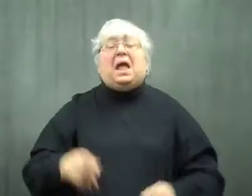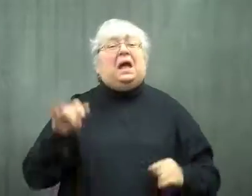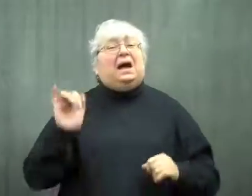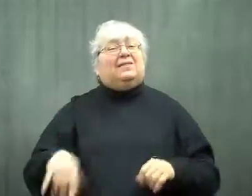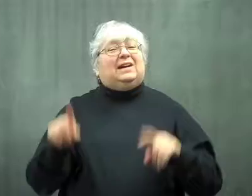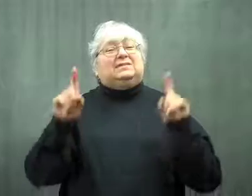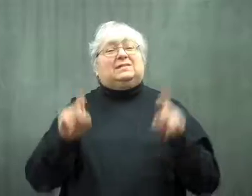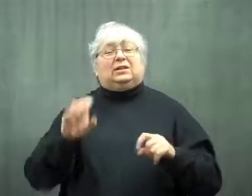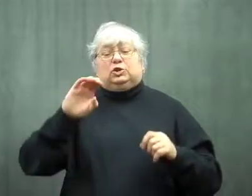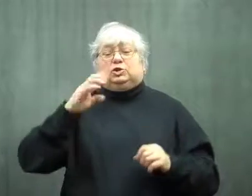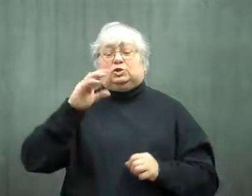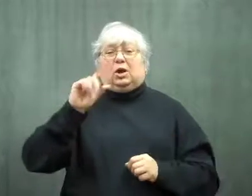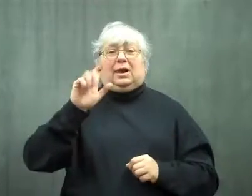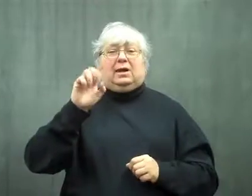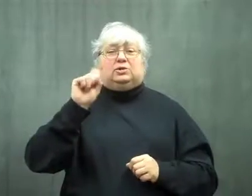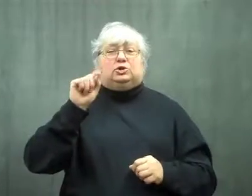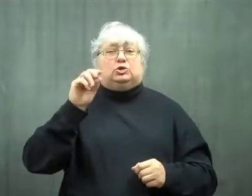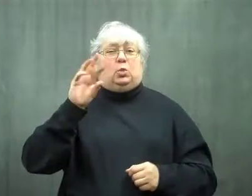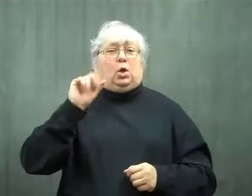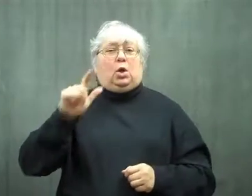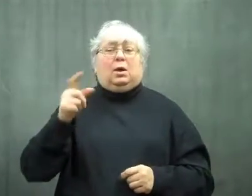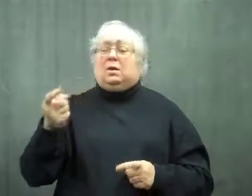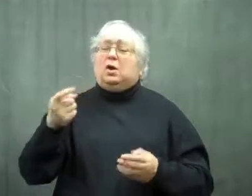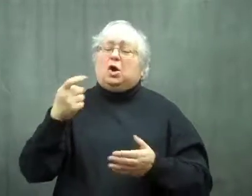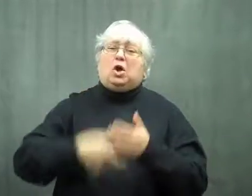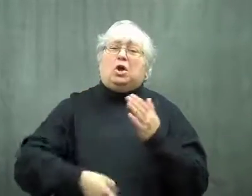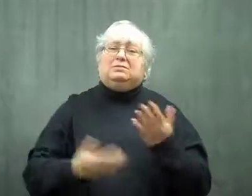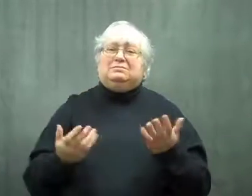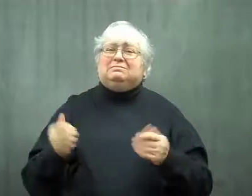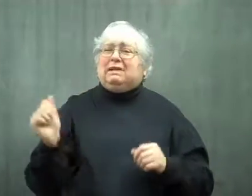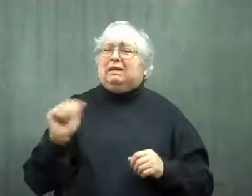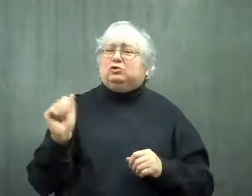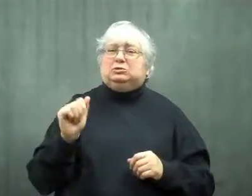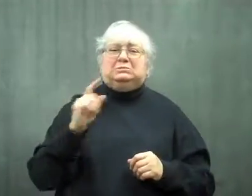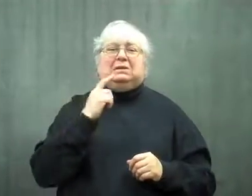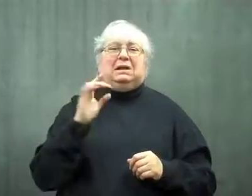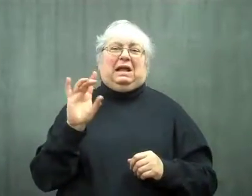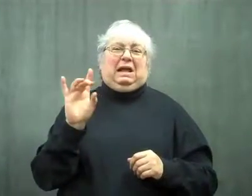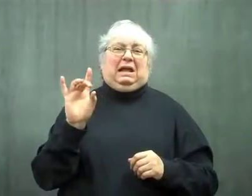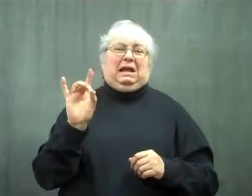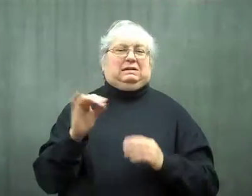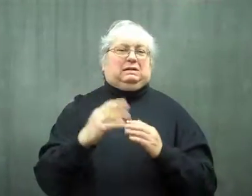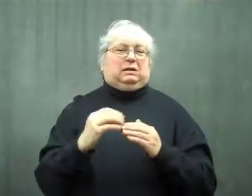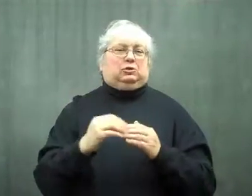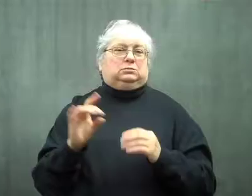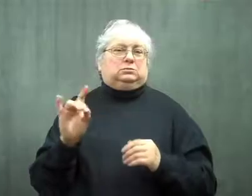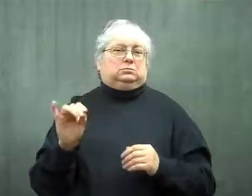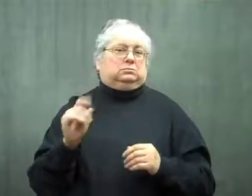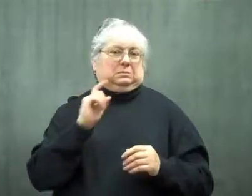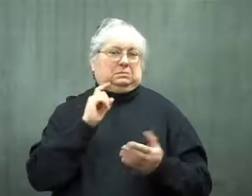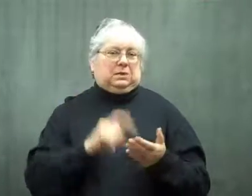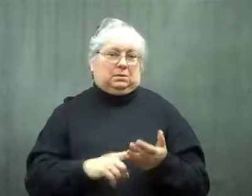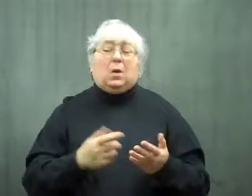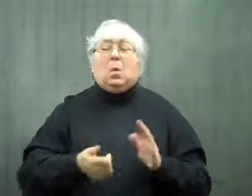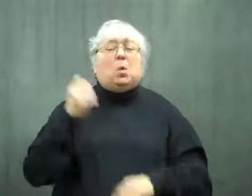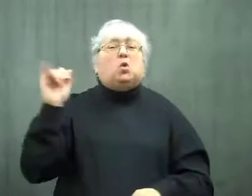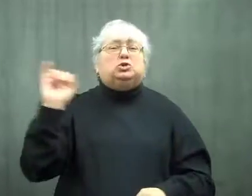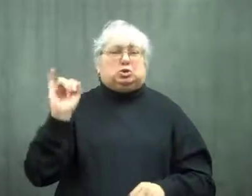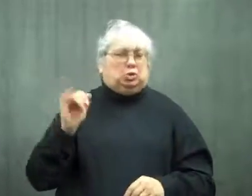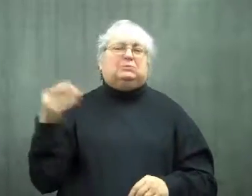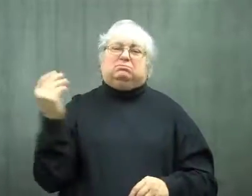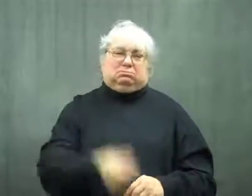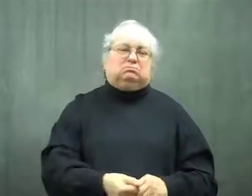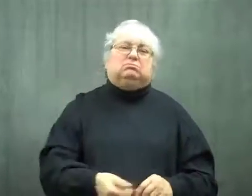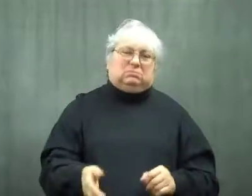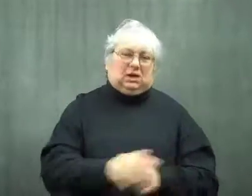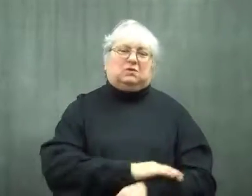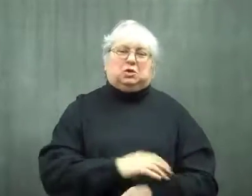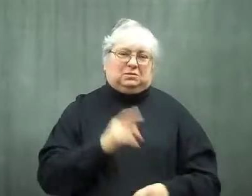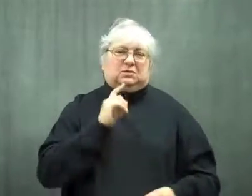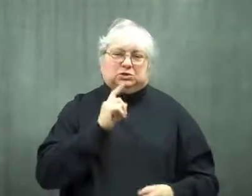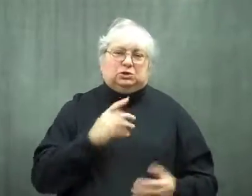The average cost for a cholesterol test is about $80.